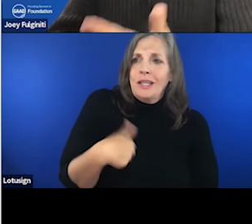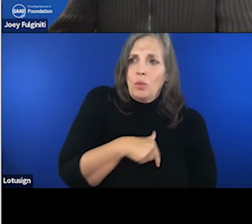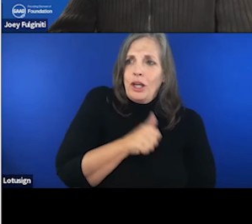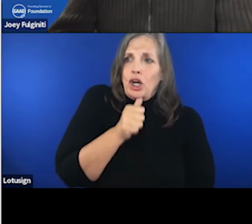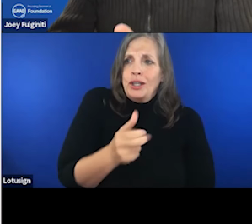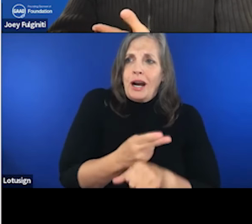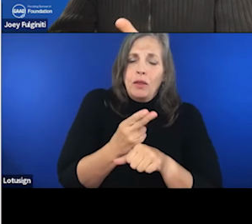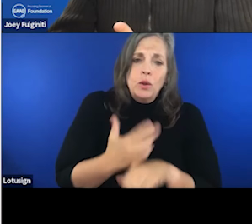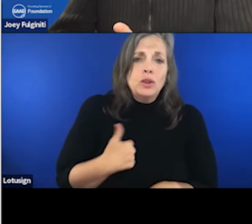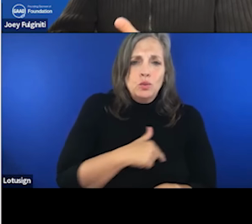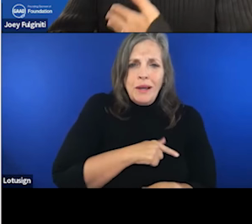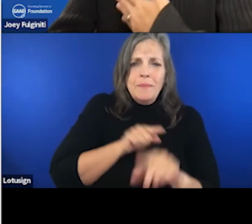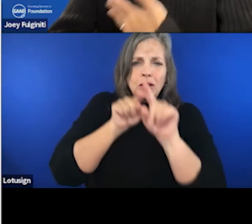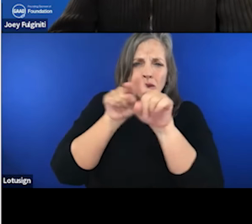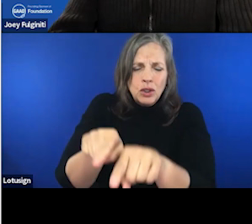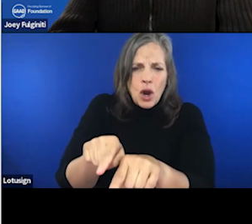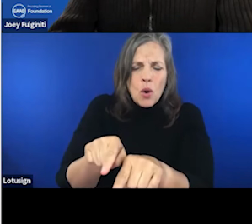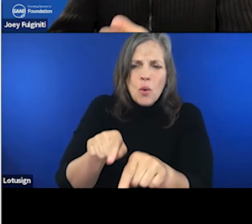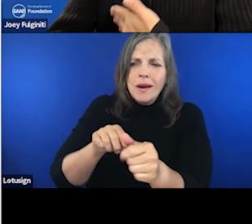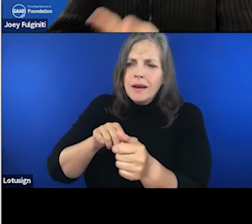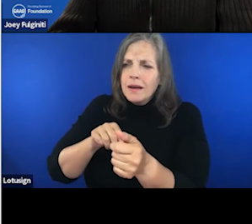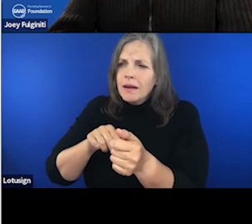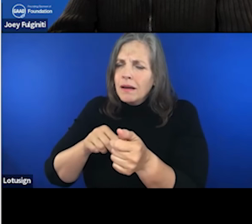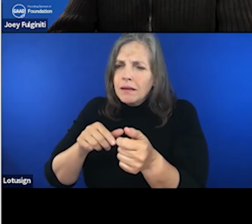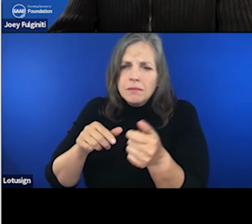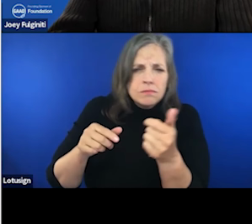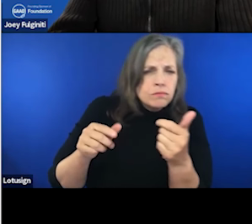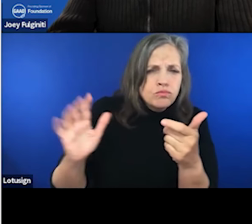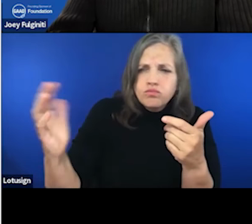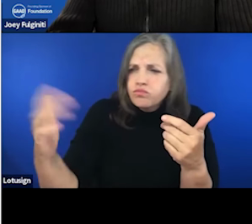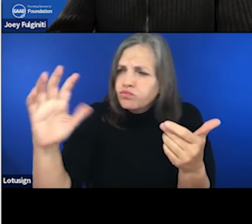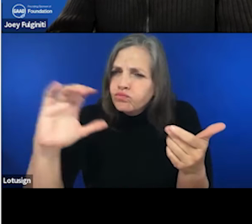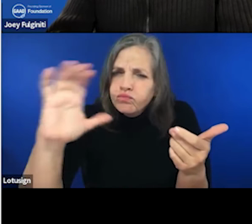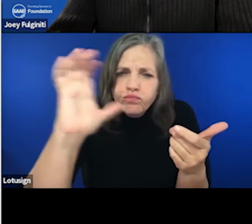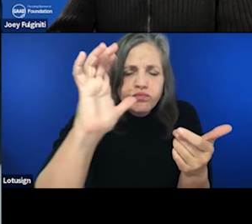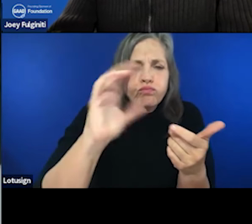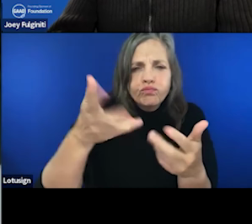go out and feel and be aware of what other people are going through when they're accessing the web